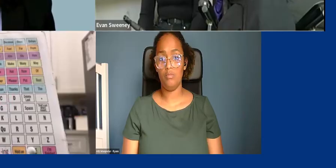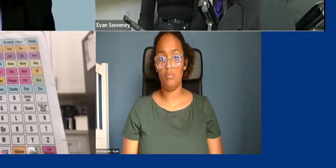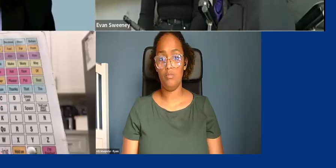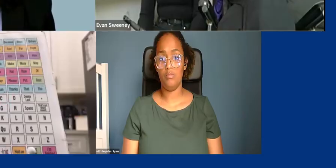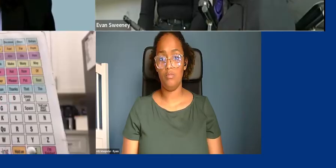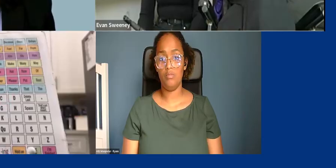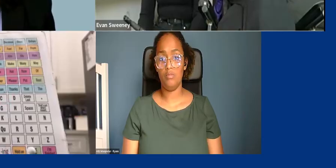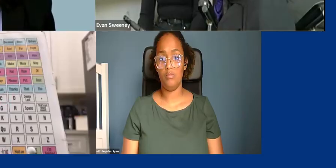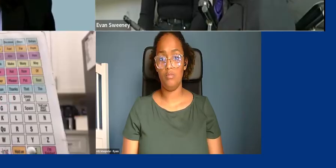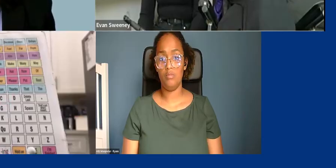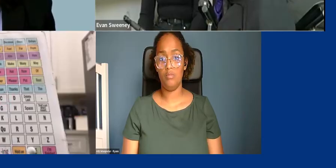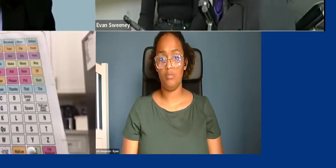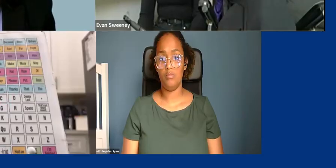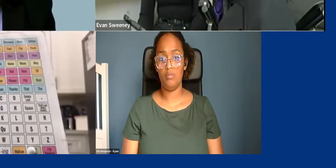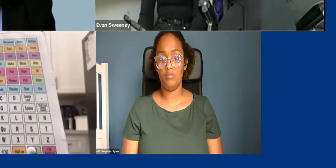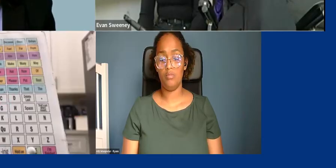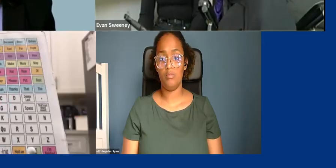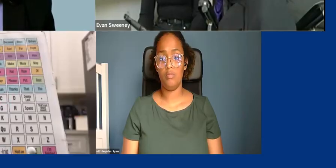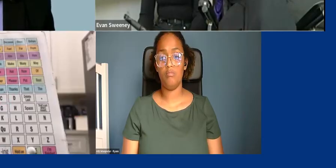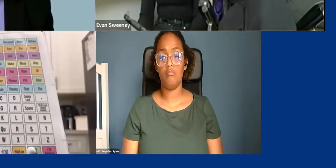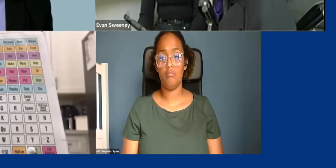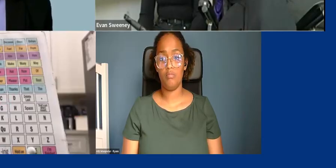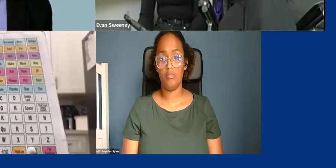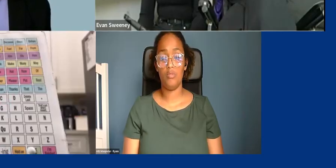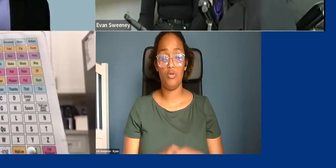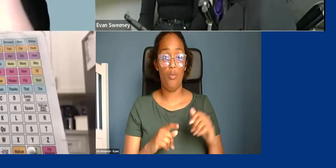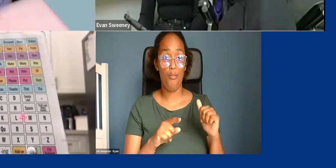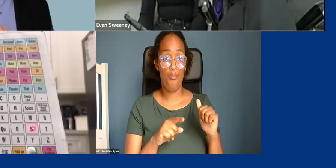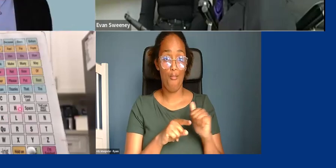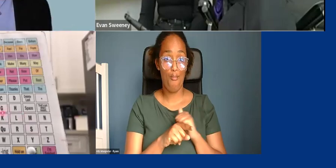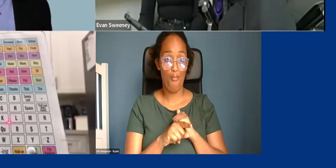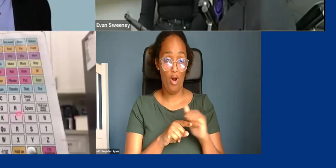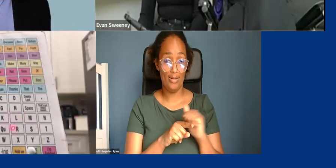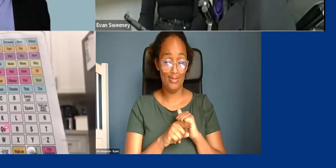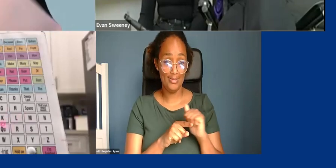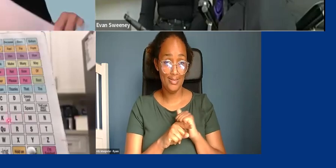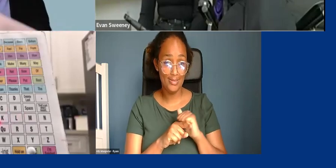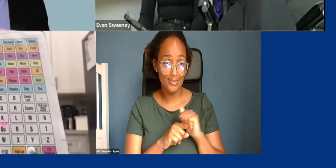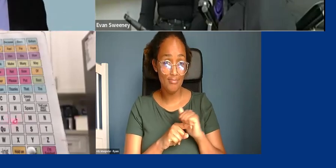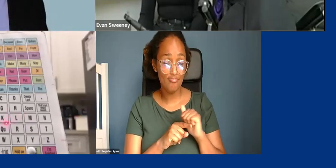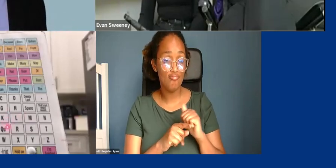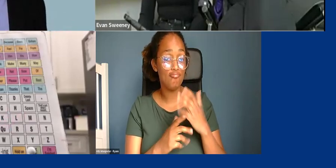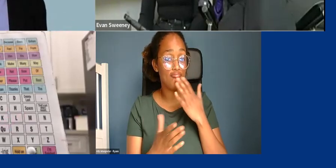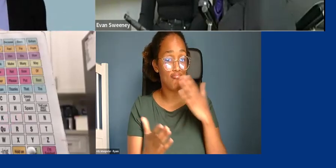practicing. Good, K,